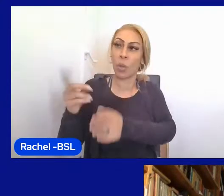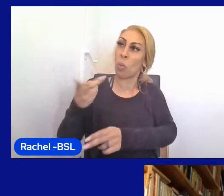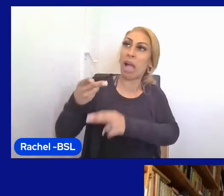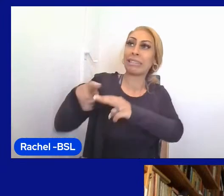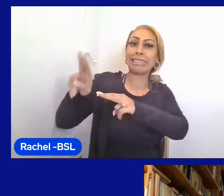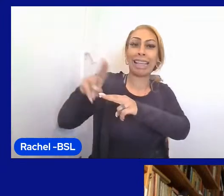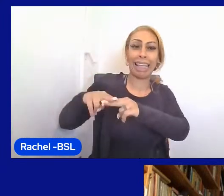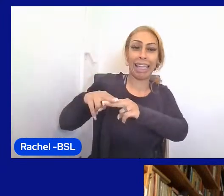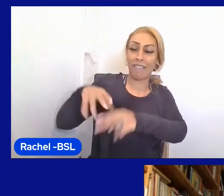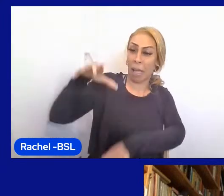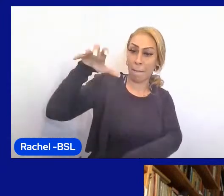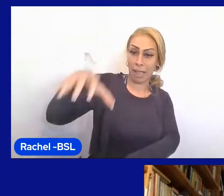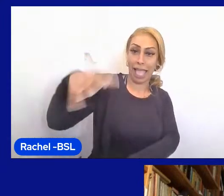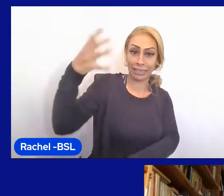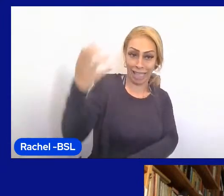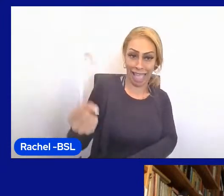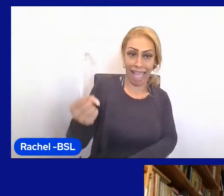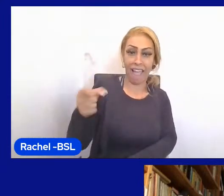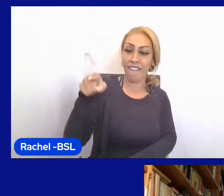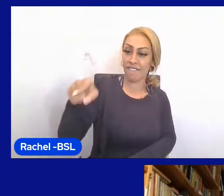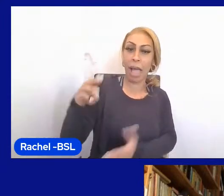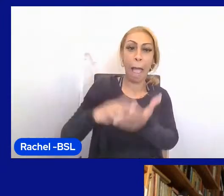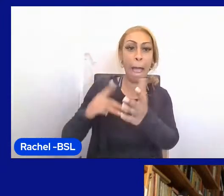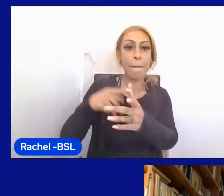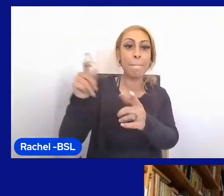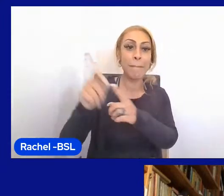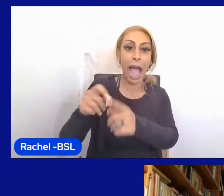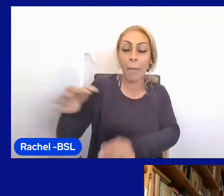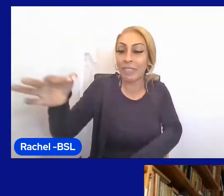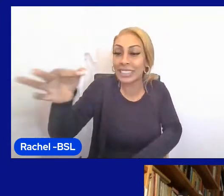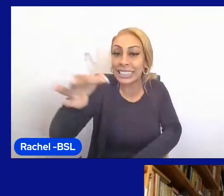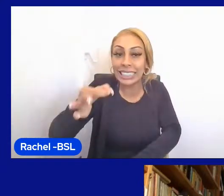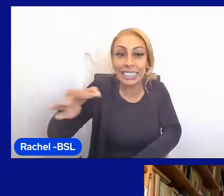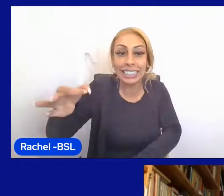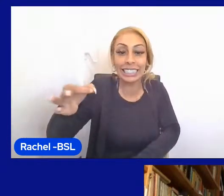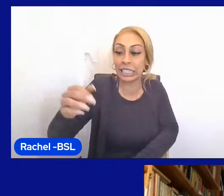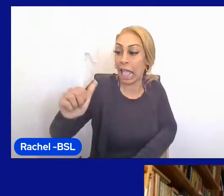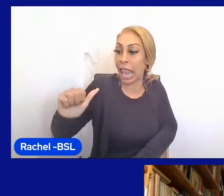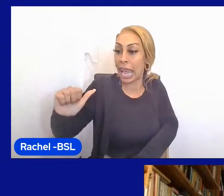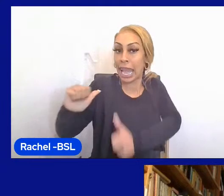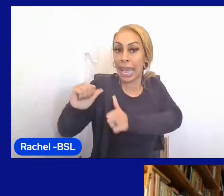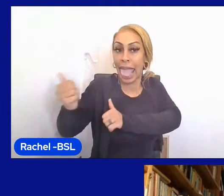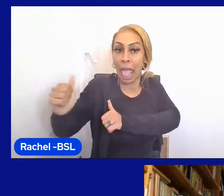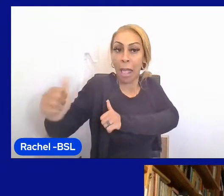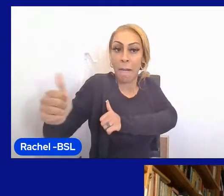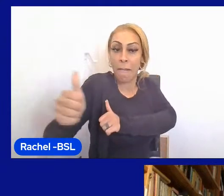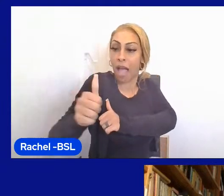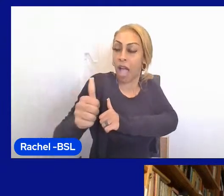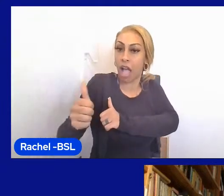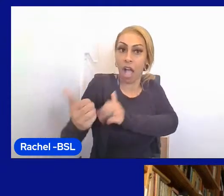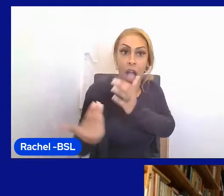that was a map of my city and my neighborhood? That was permanently updating with user contributions?